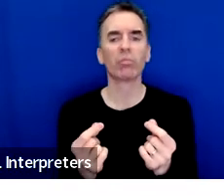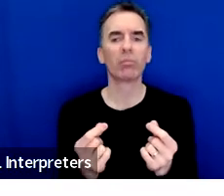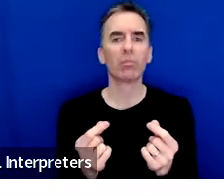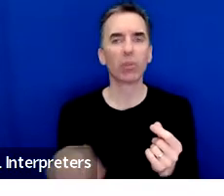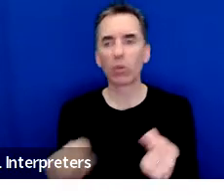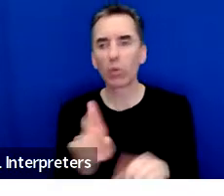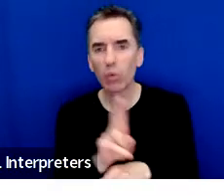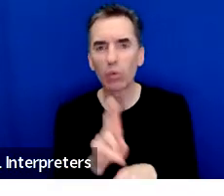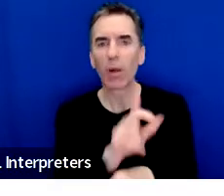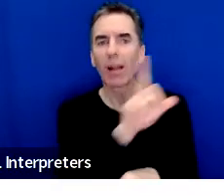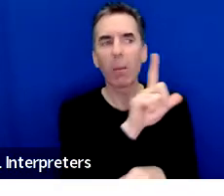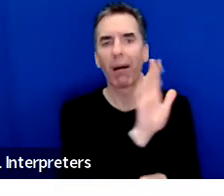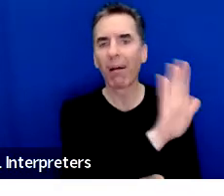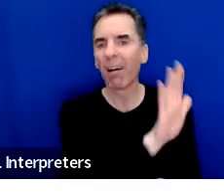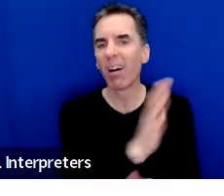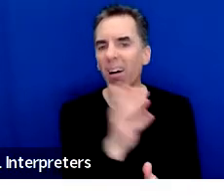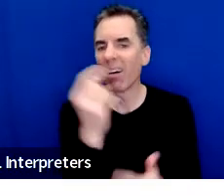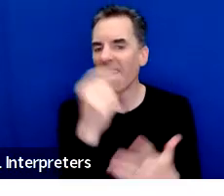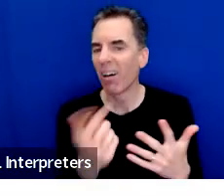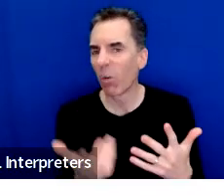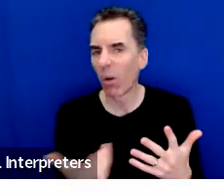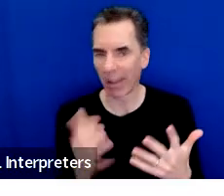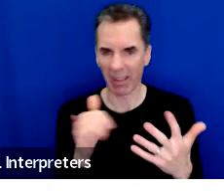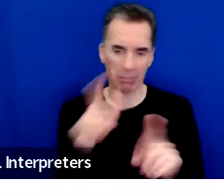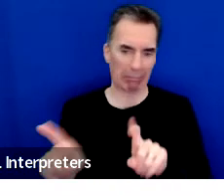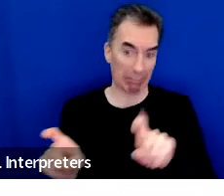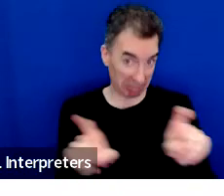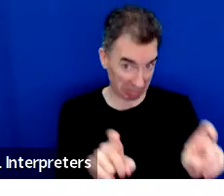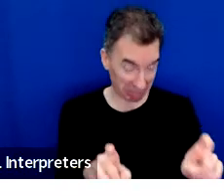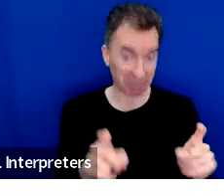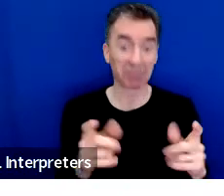So I do have a couple of poles and then we will I will show you how